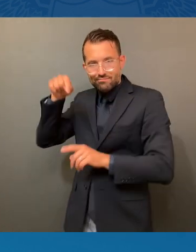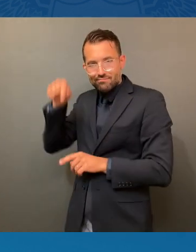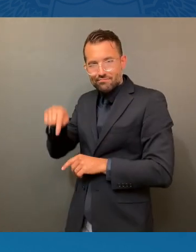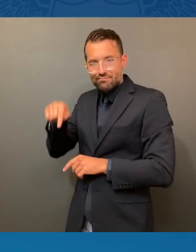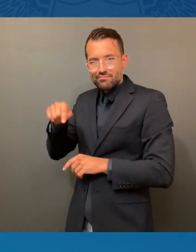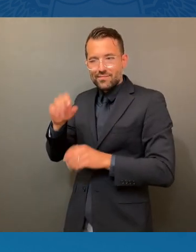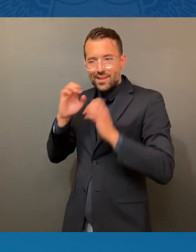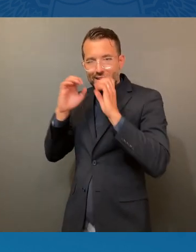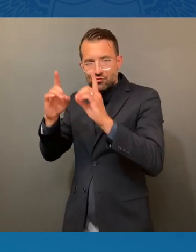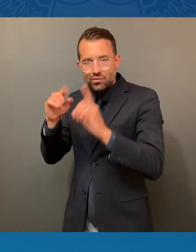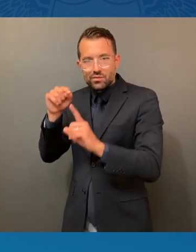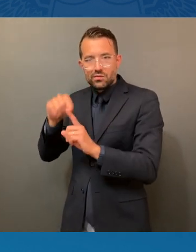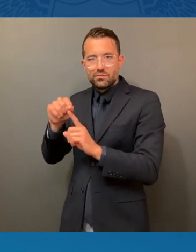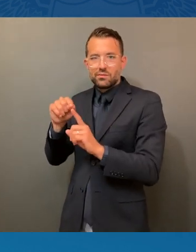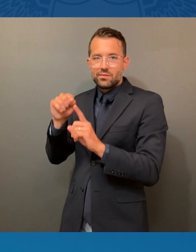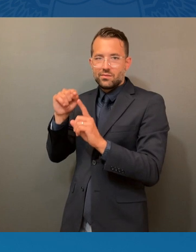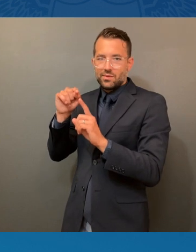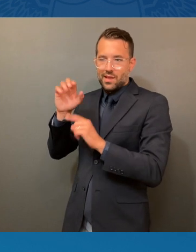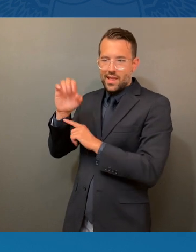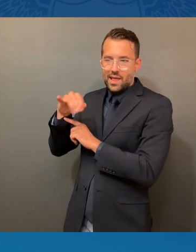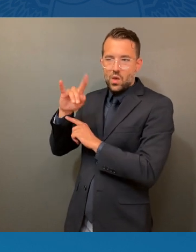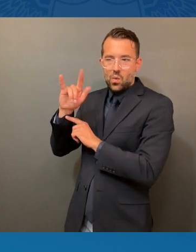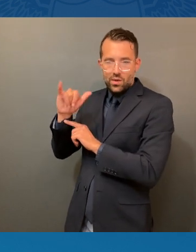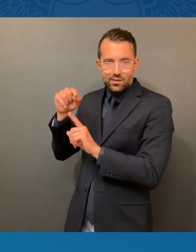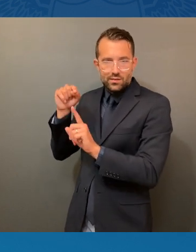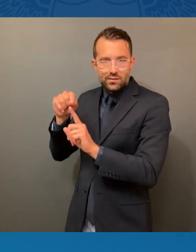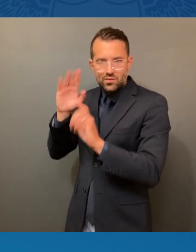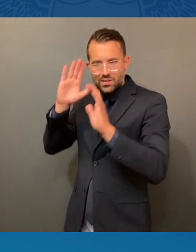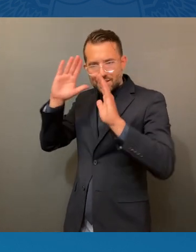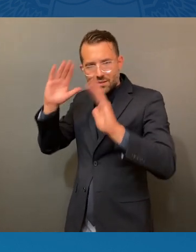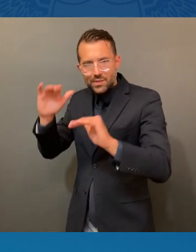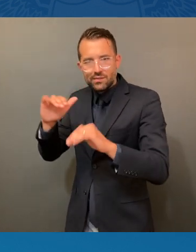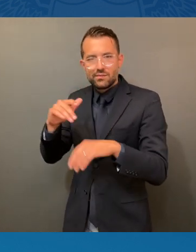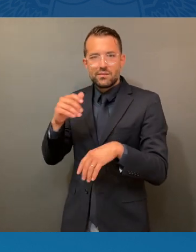if we are to expect and allow people to compete on equal footing.